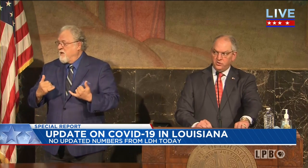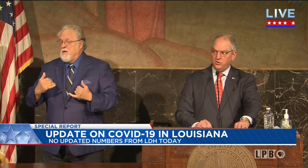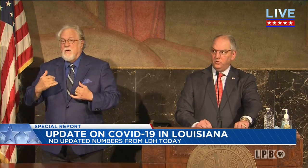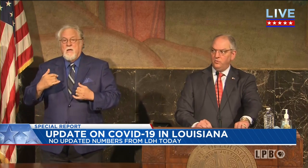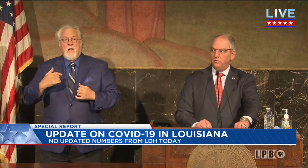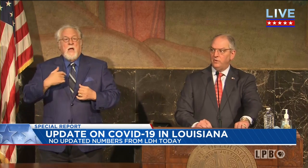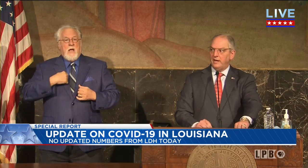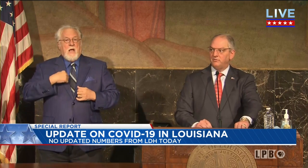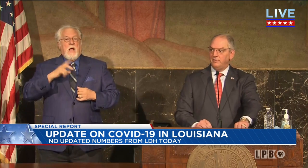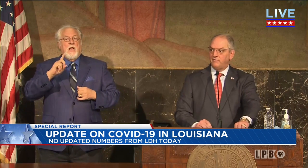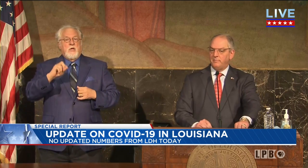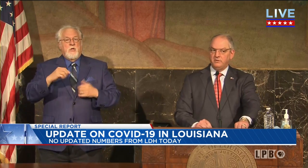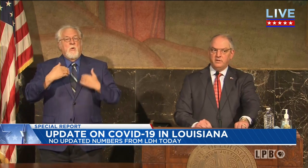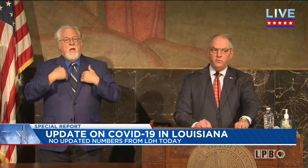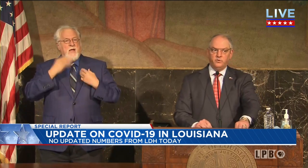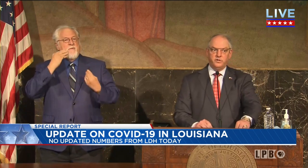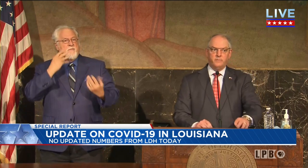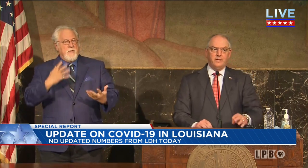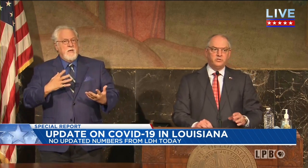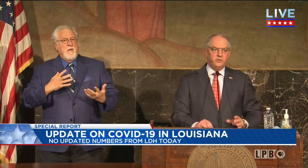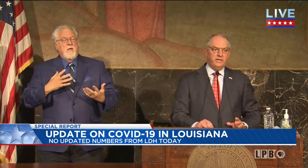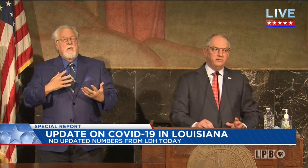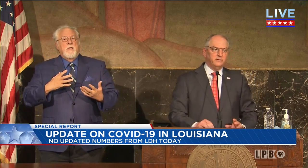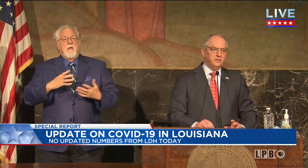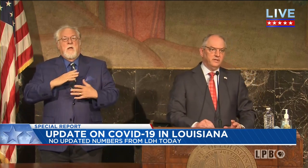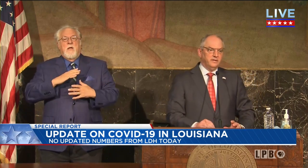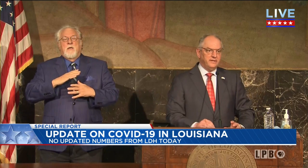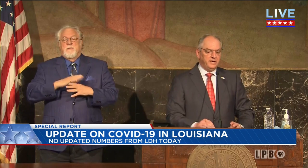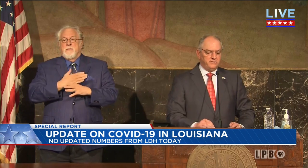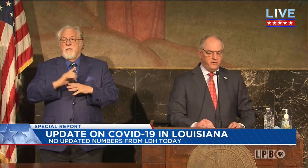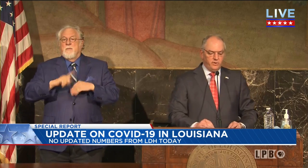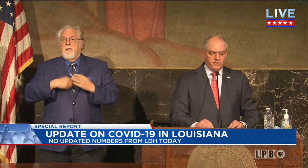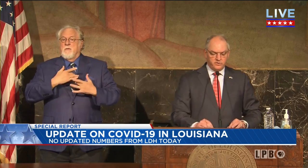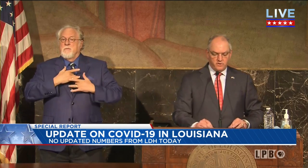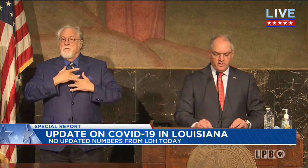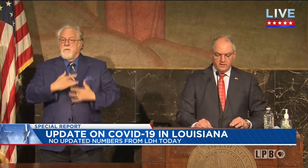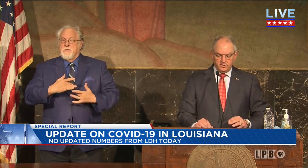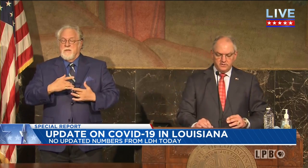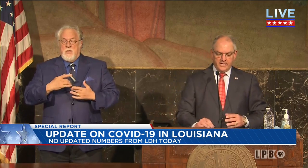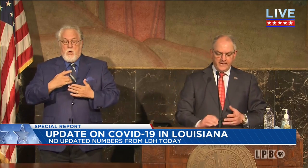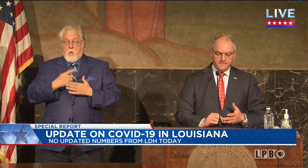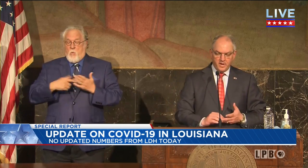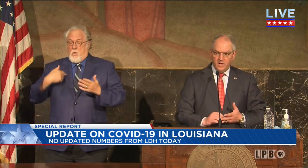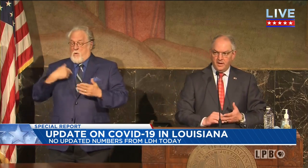THE TOTAL DEATHS NOW IS 2957. EVEN THOUGH WE DON'T HAVE TODAY'S NUMBERS TO SHARE, I DO